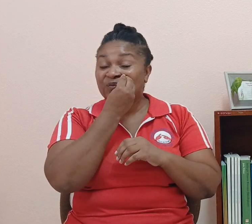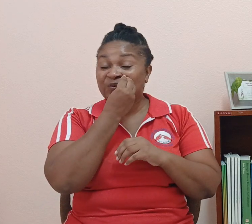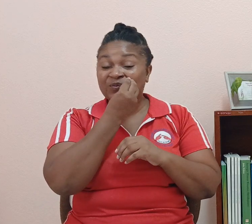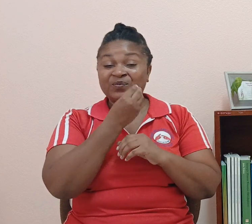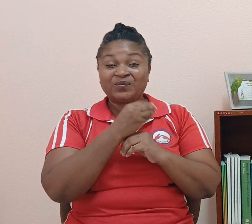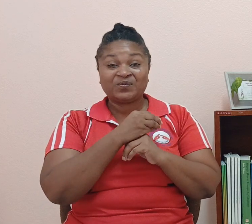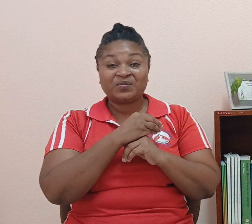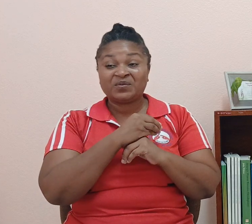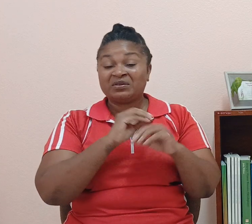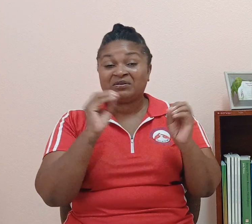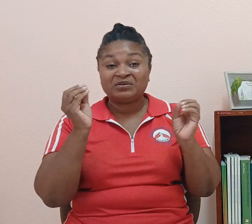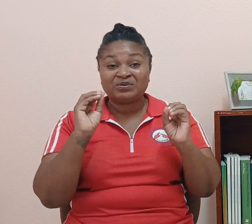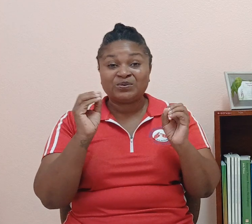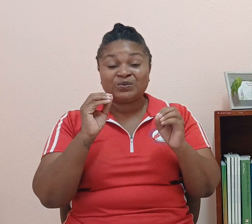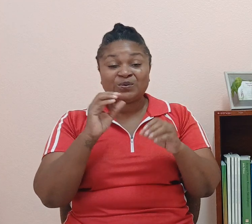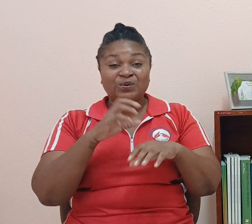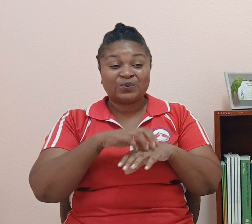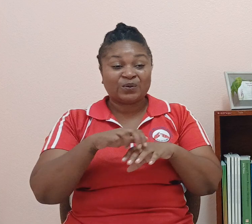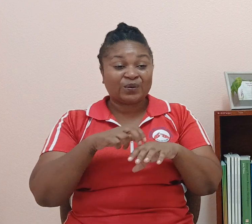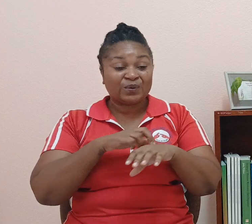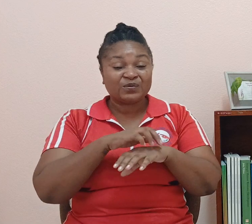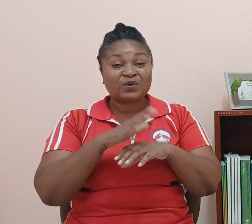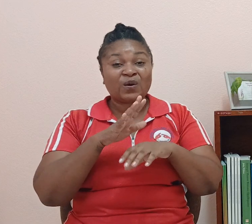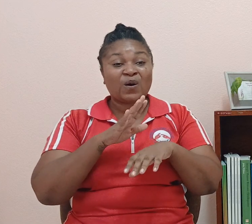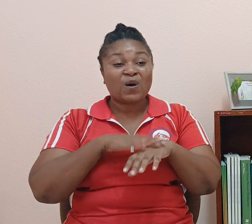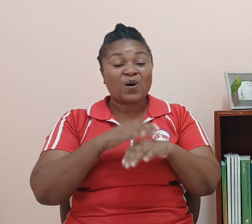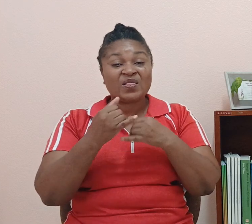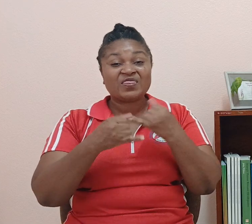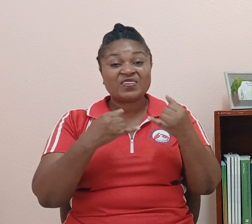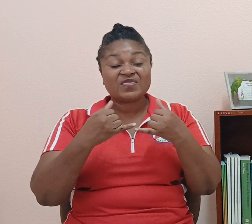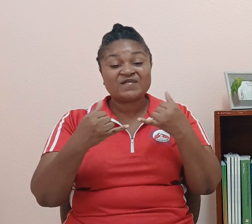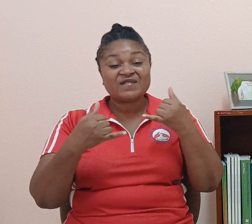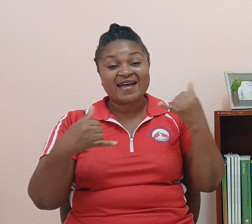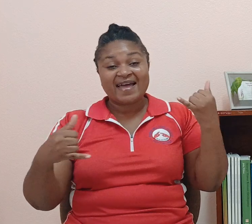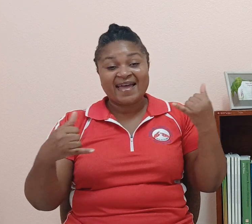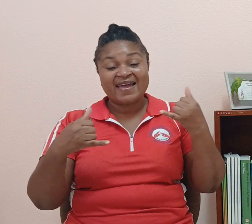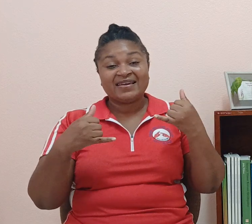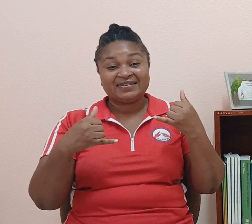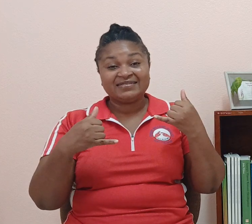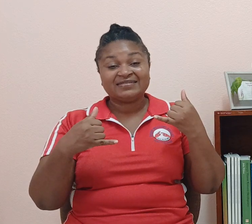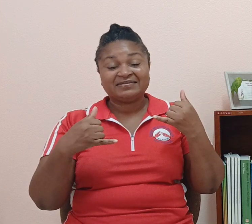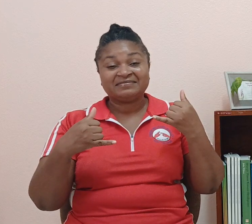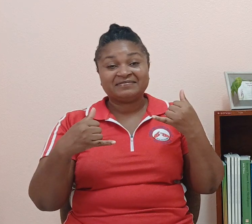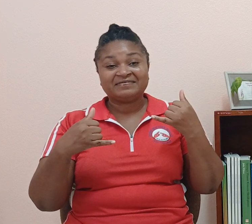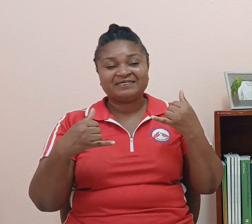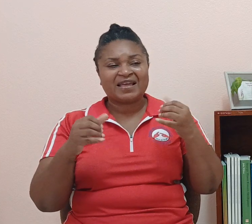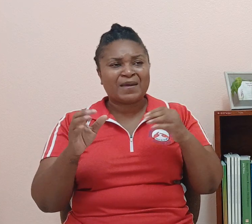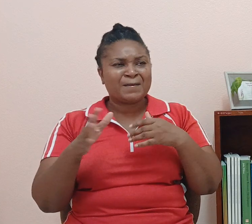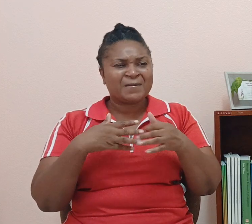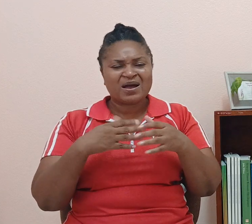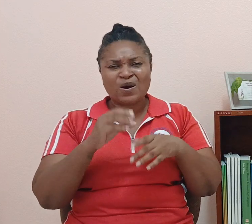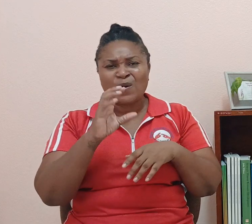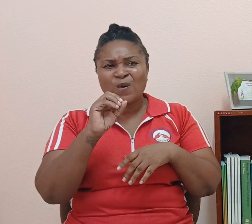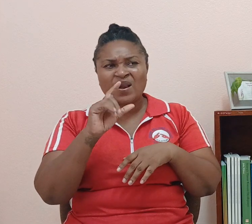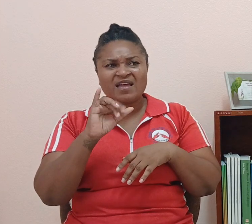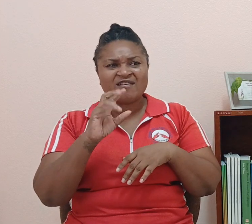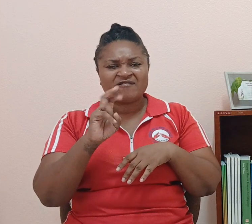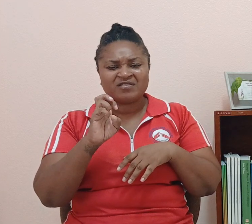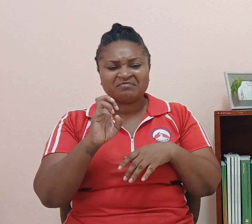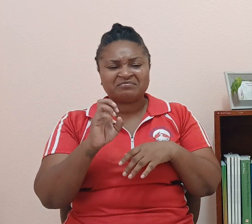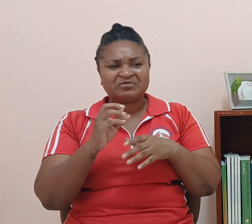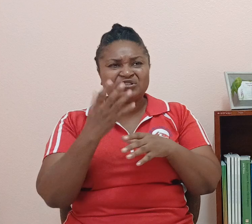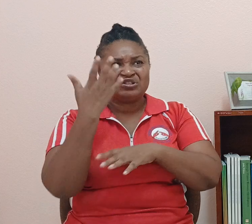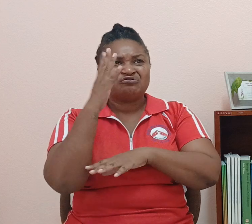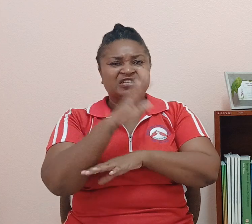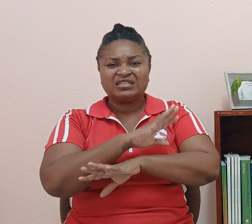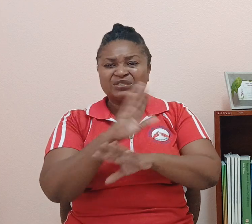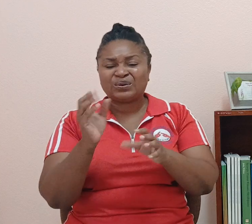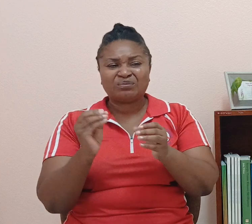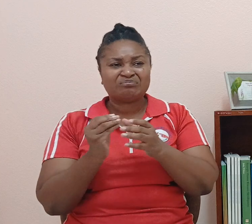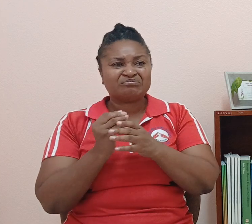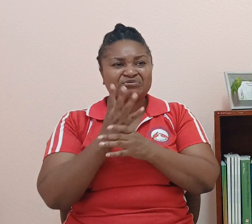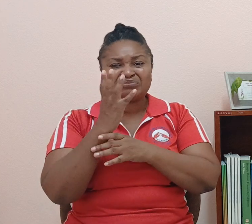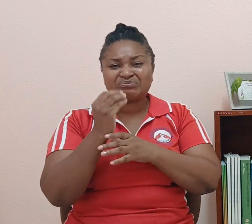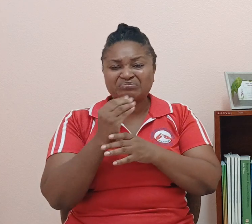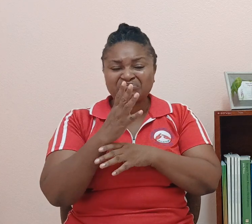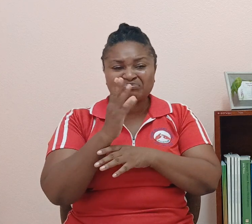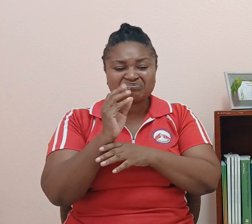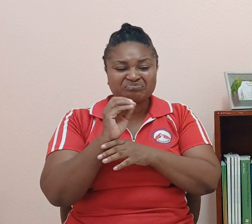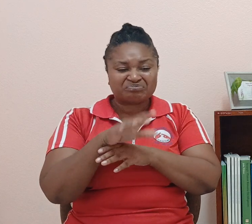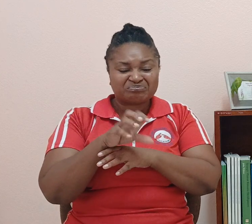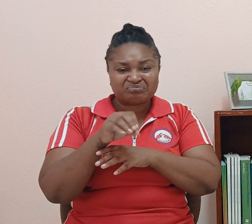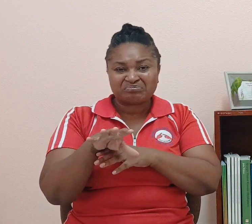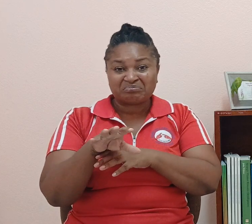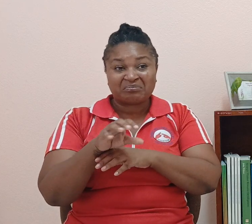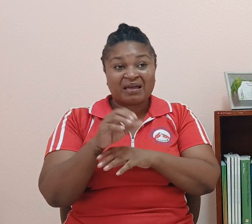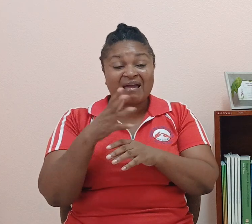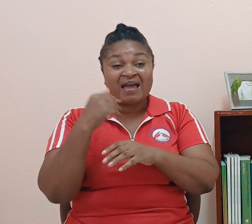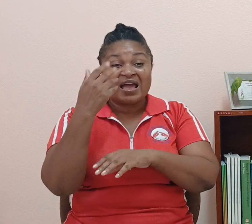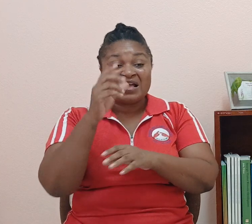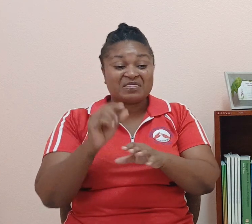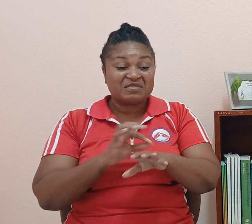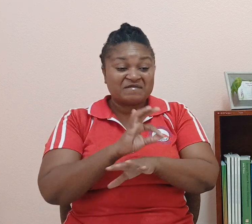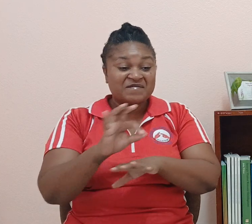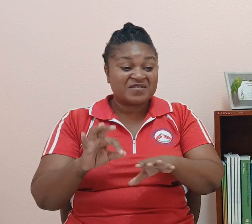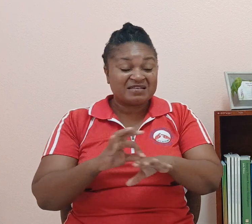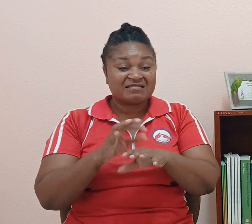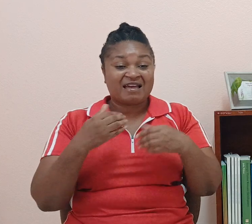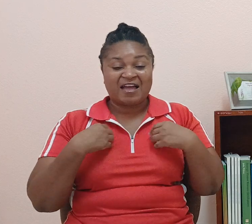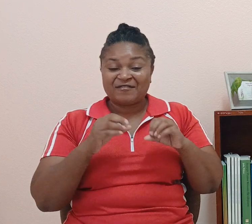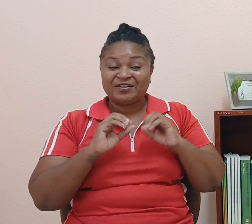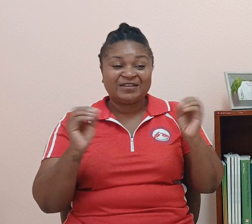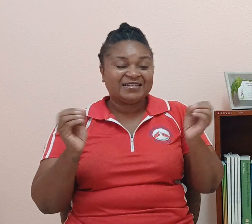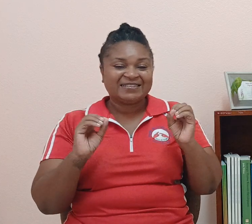are no grapes on the vines, though the olive crop fails and the fields produce no food,